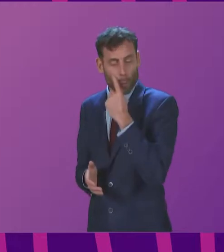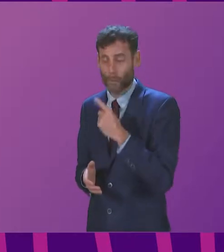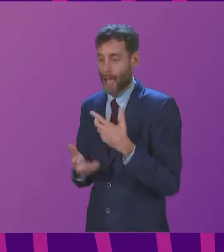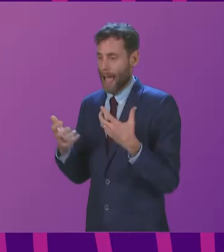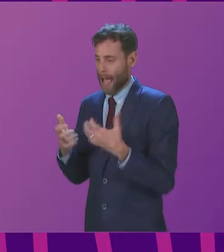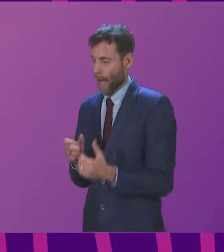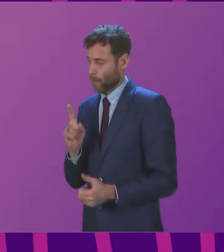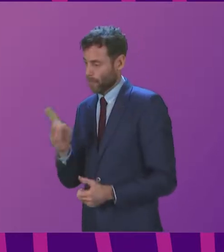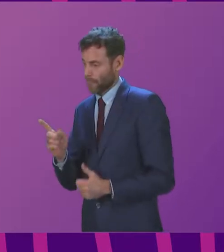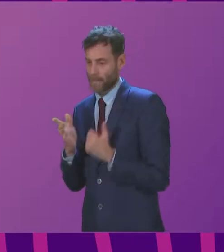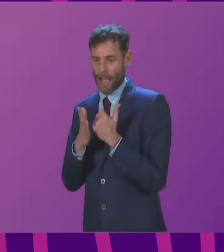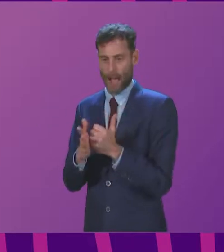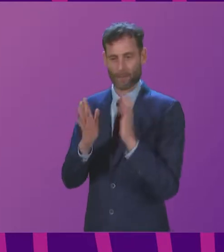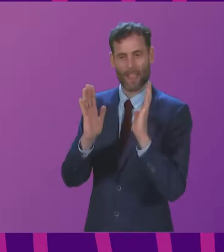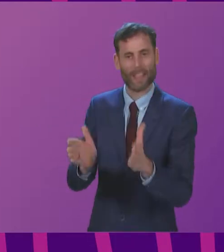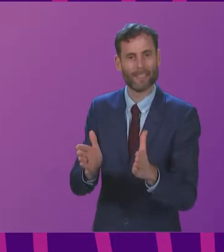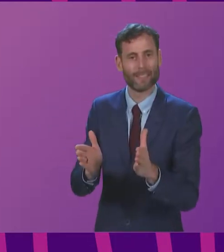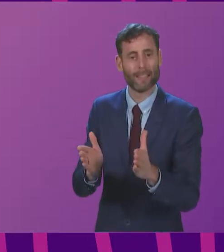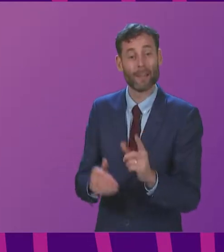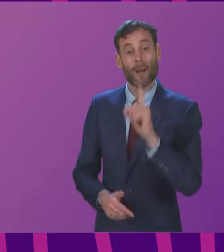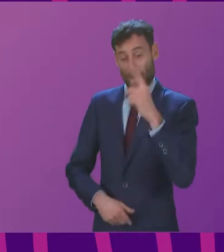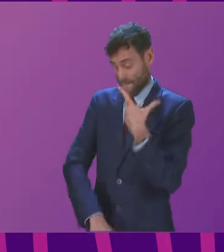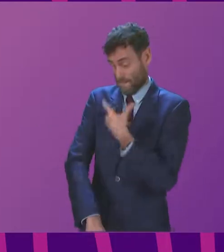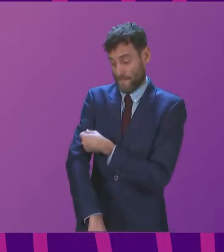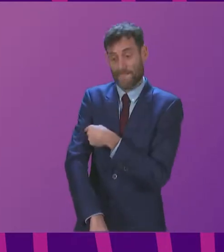However, we know that vaccines reduce transmission. They do not eradicate